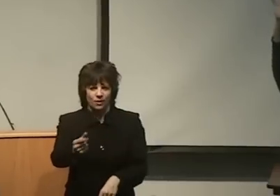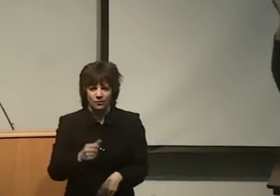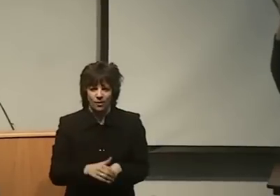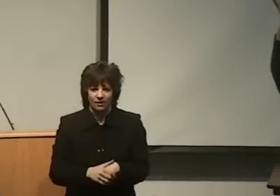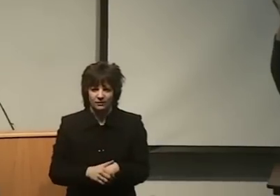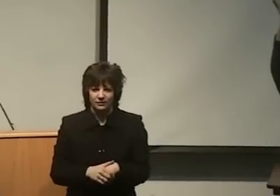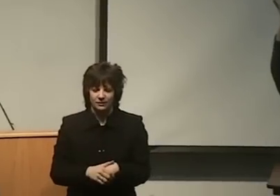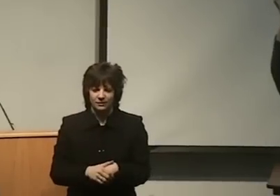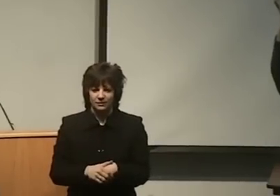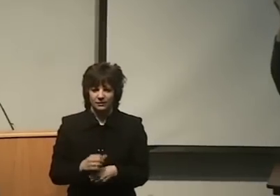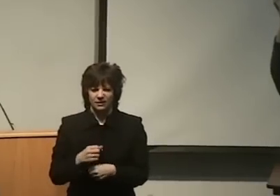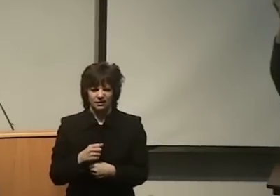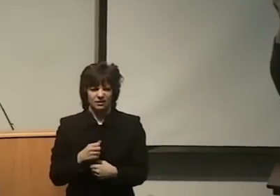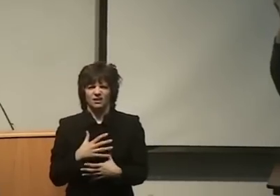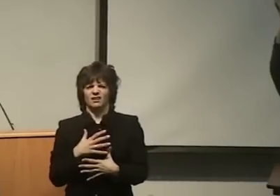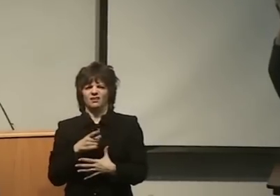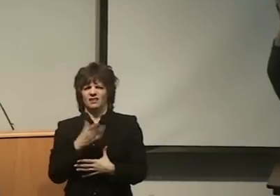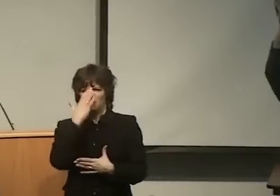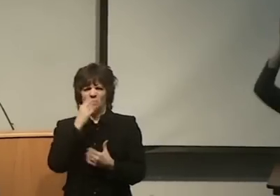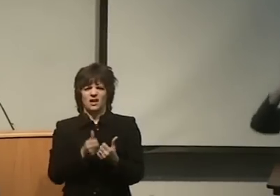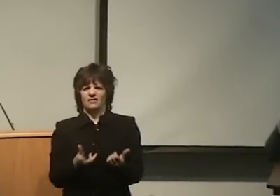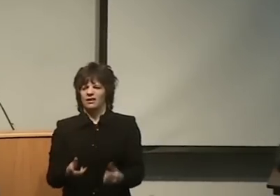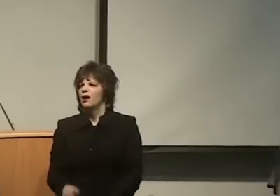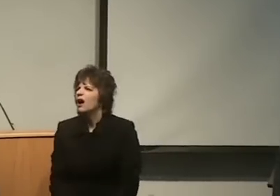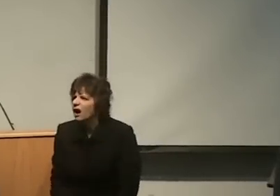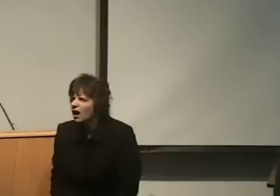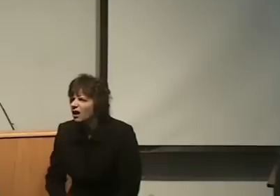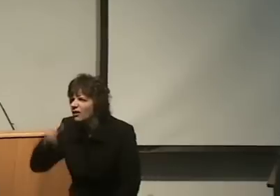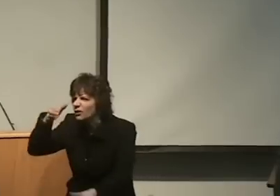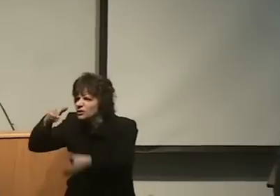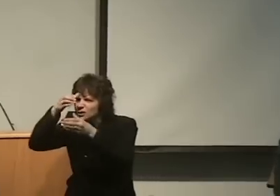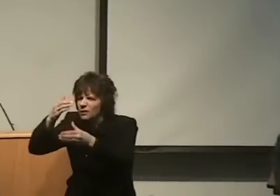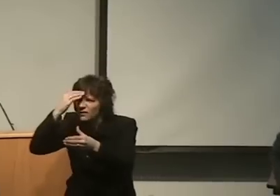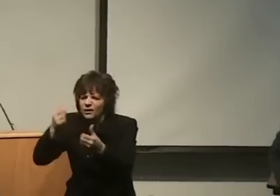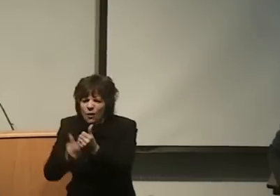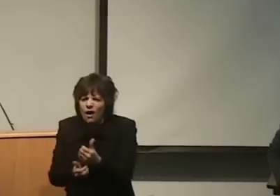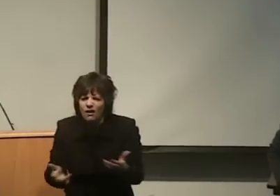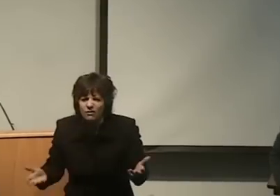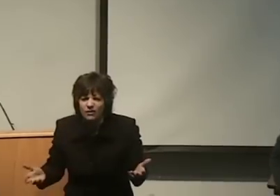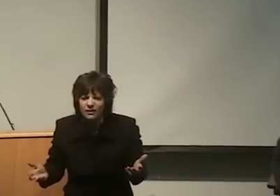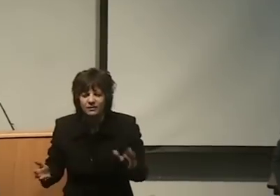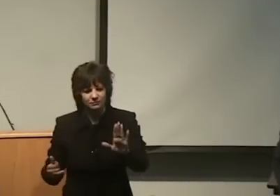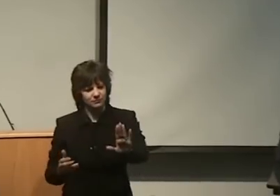Man, he's so smart, he knows everything. Say, you know what, that's a great question.